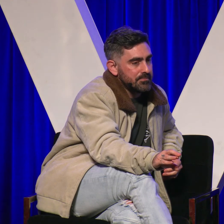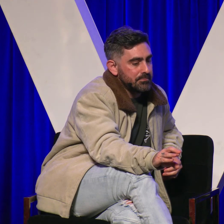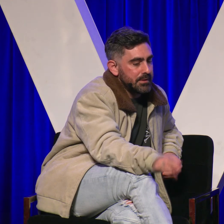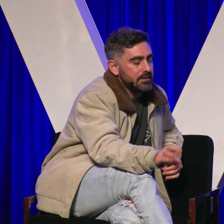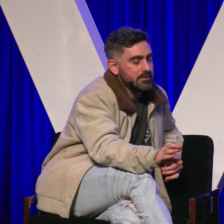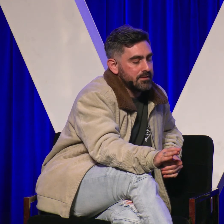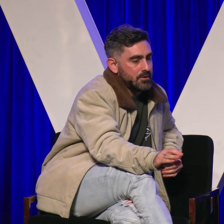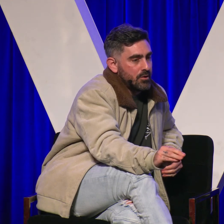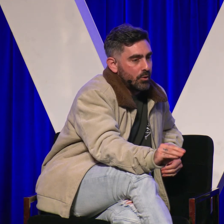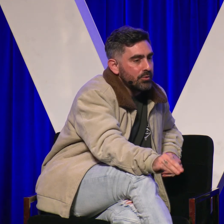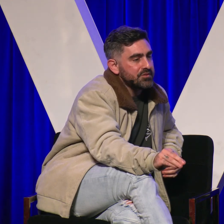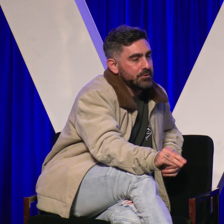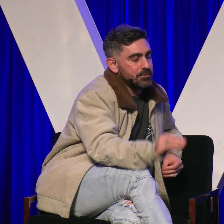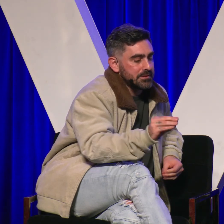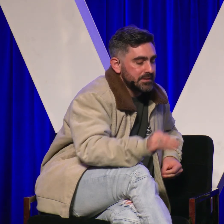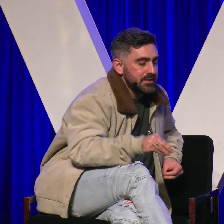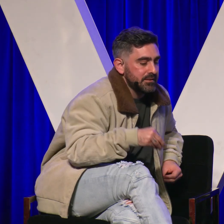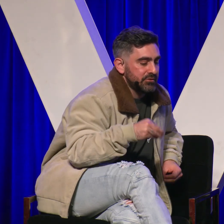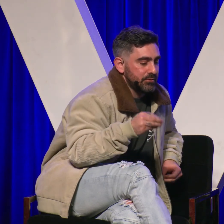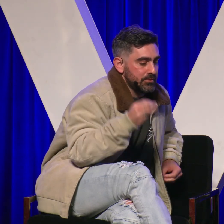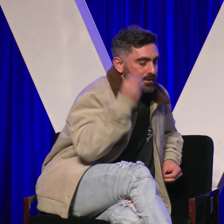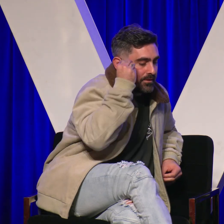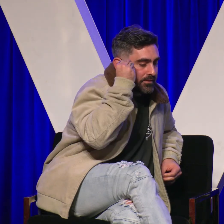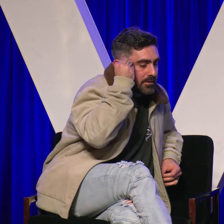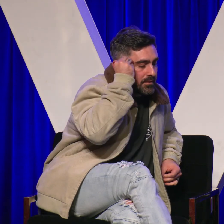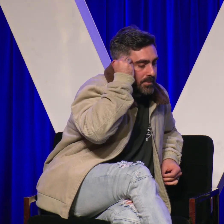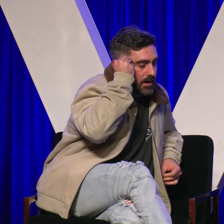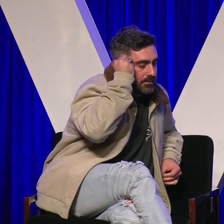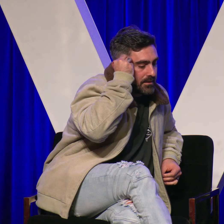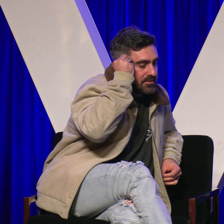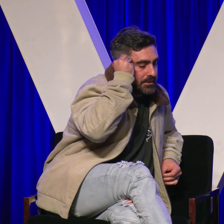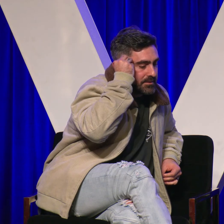be also leading to thinking about the experience